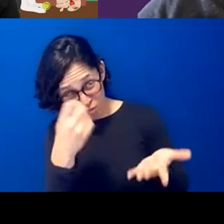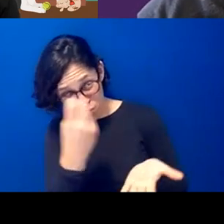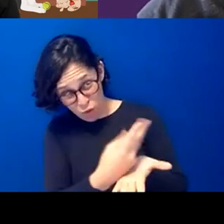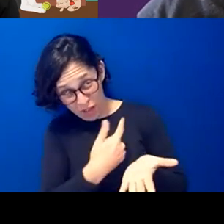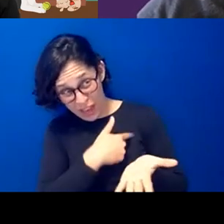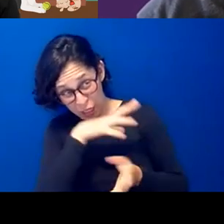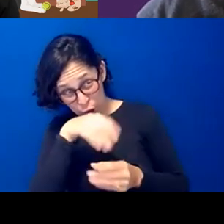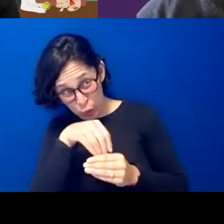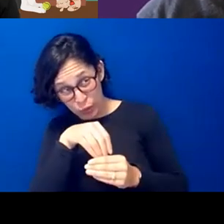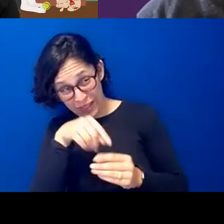Aurora Chang: But I think.